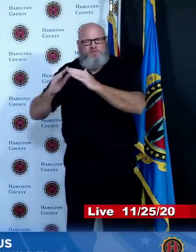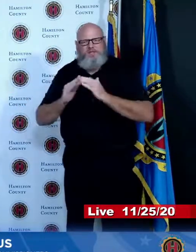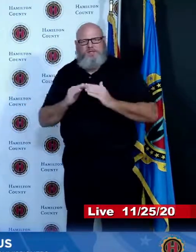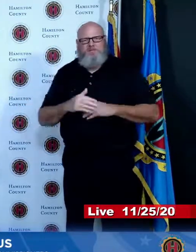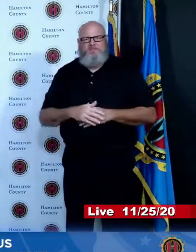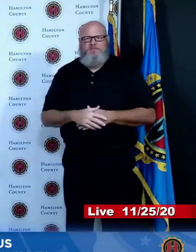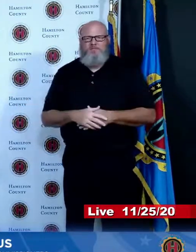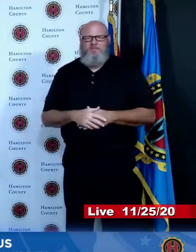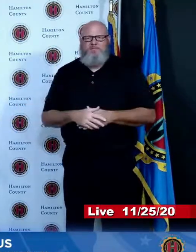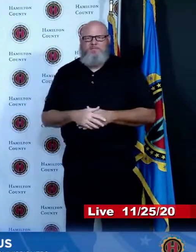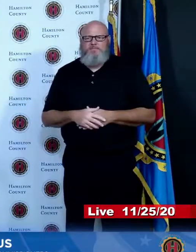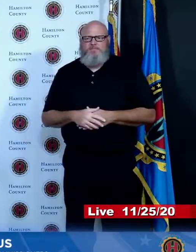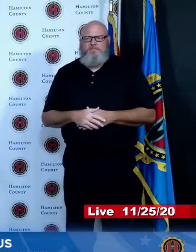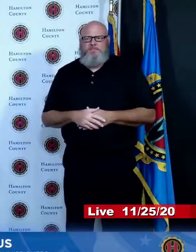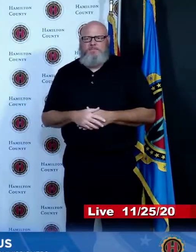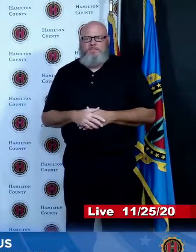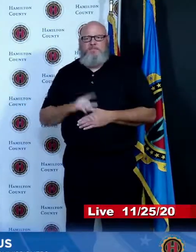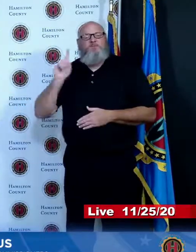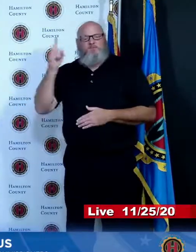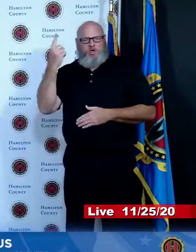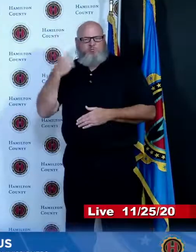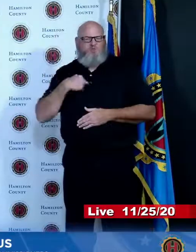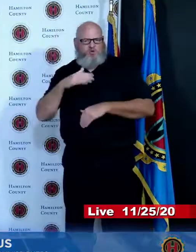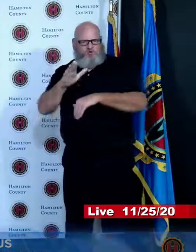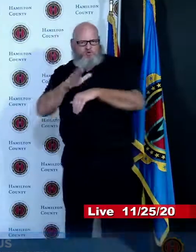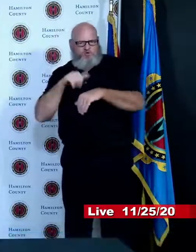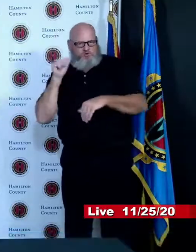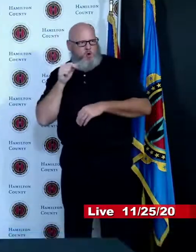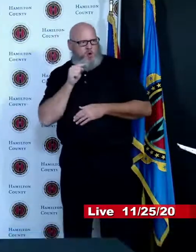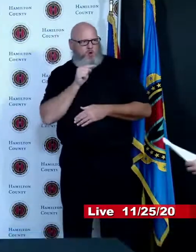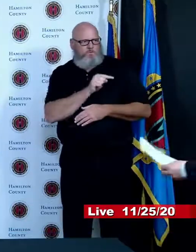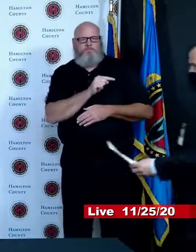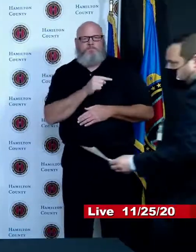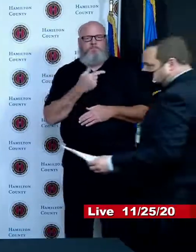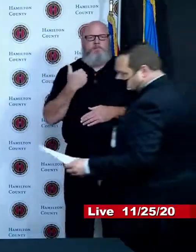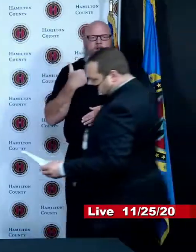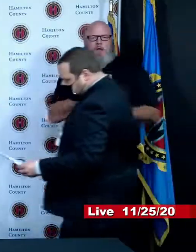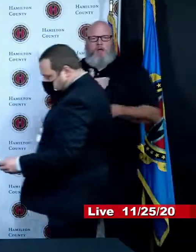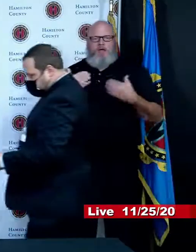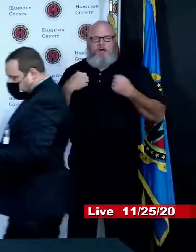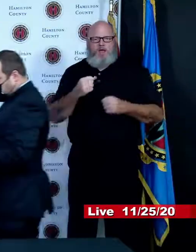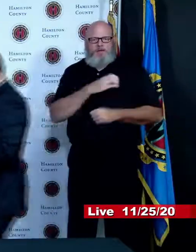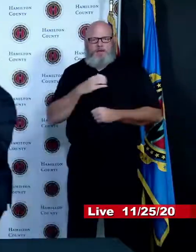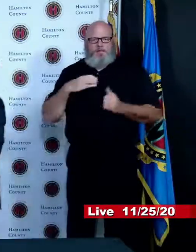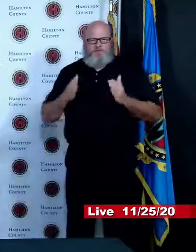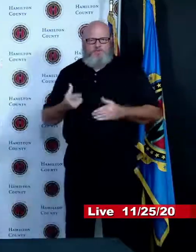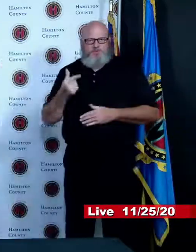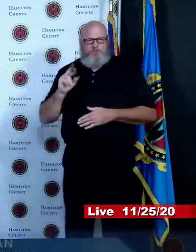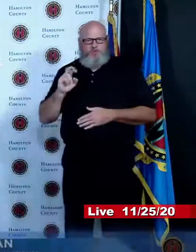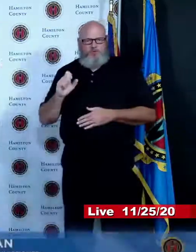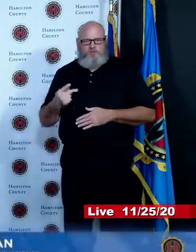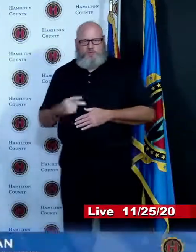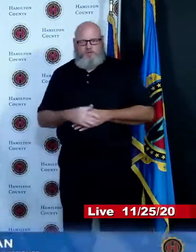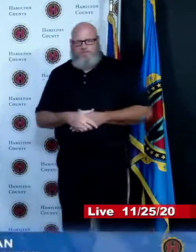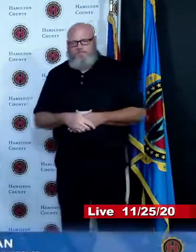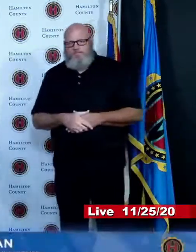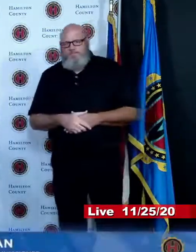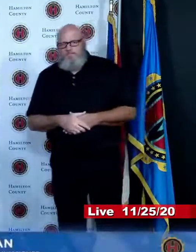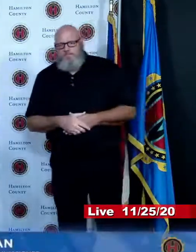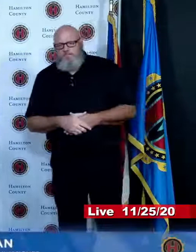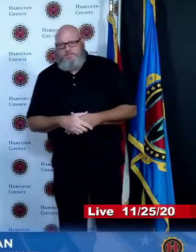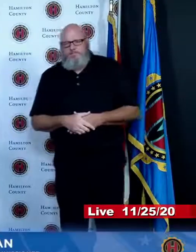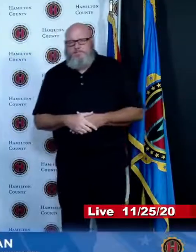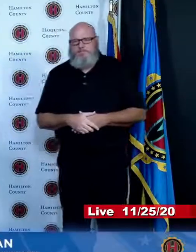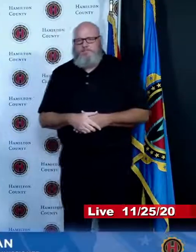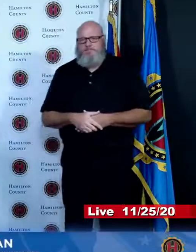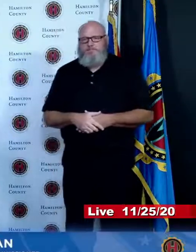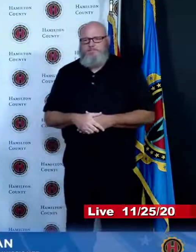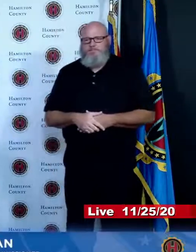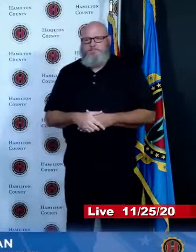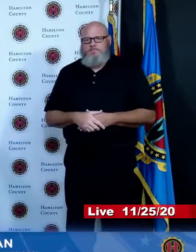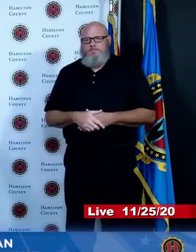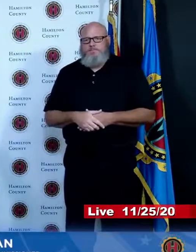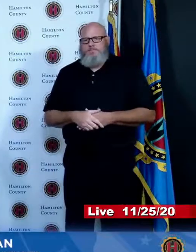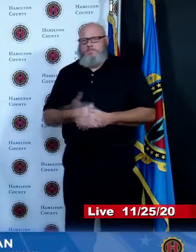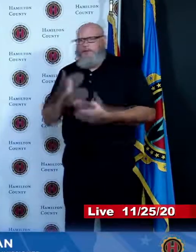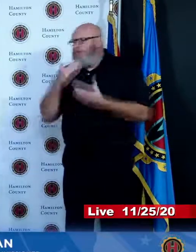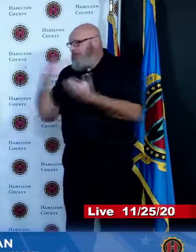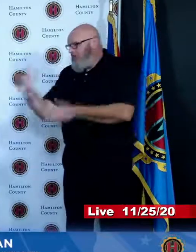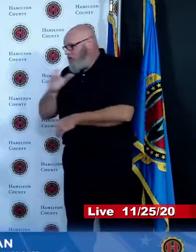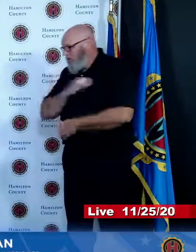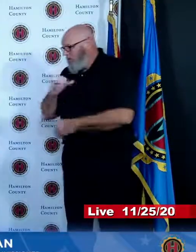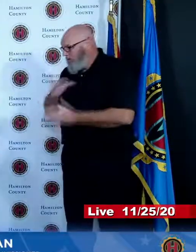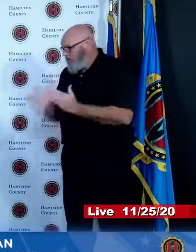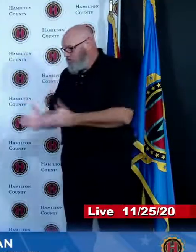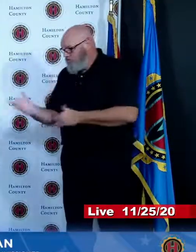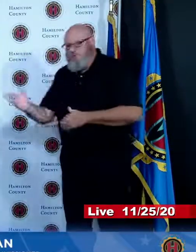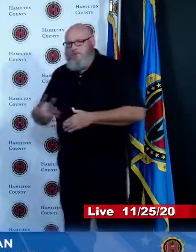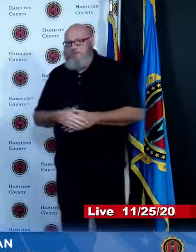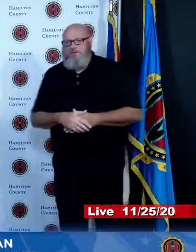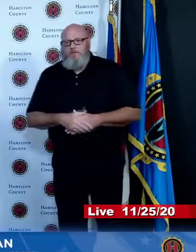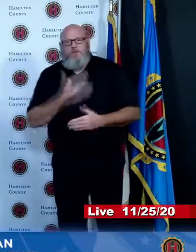and the health advisory thank you Commissioner and good morning so over the last seven days we